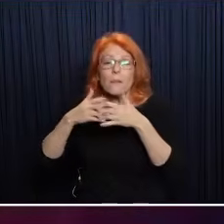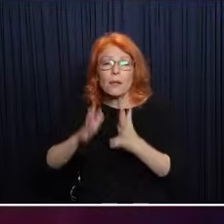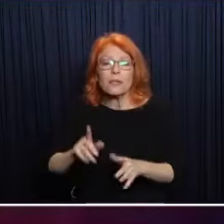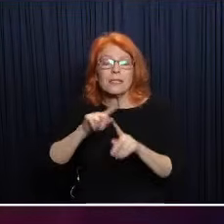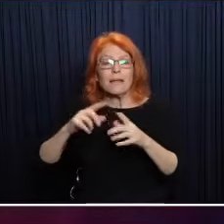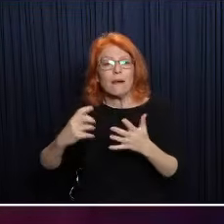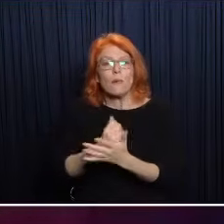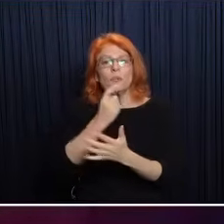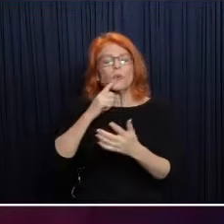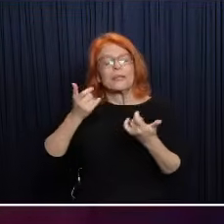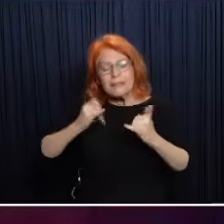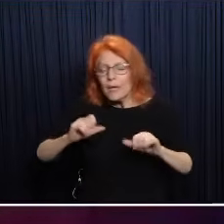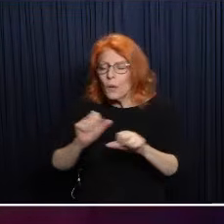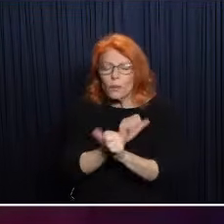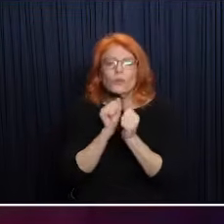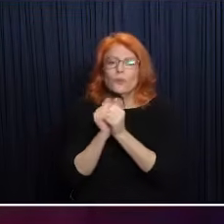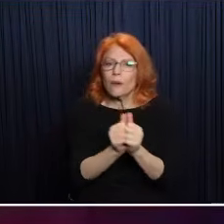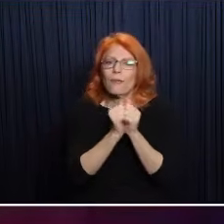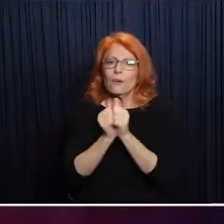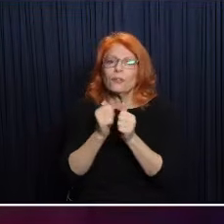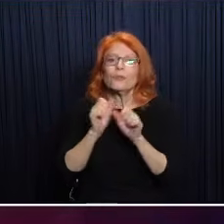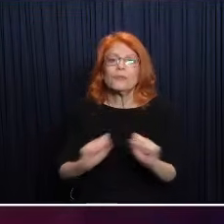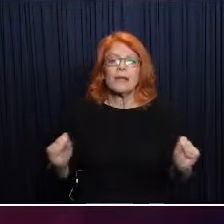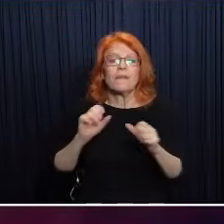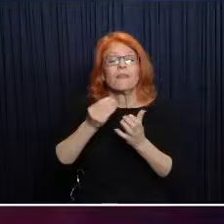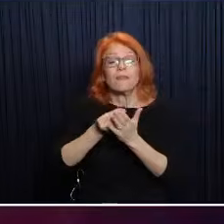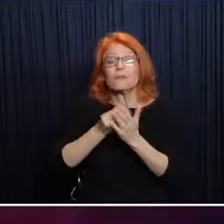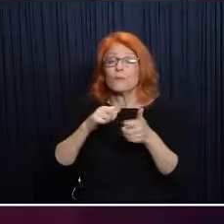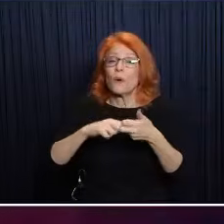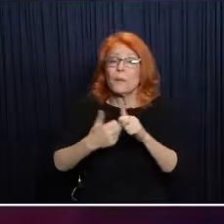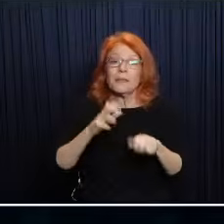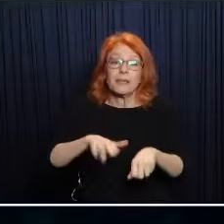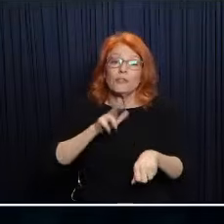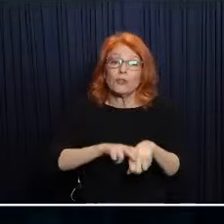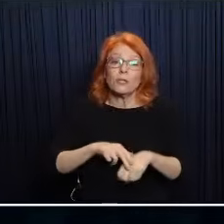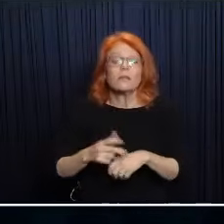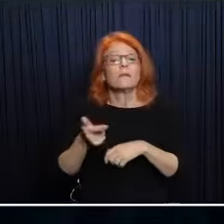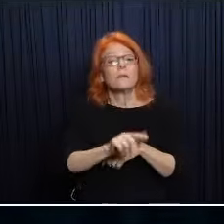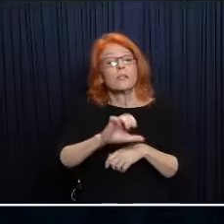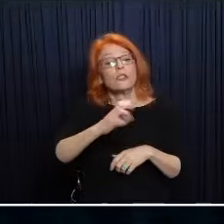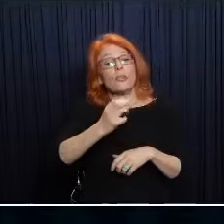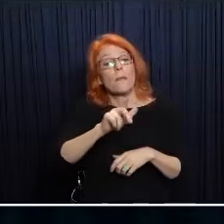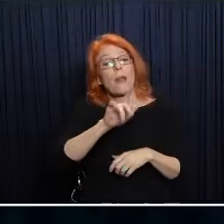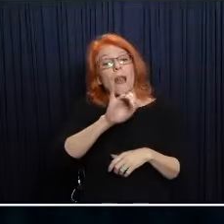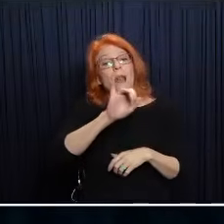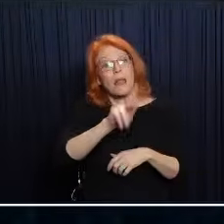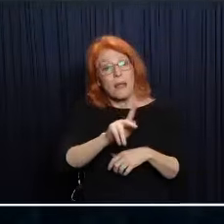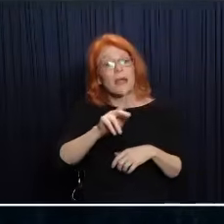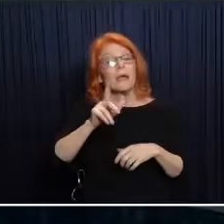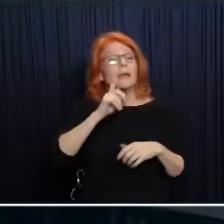BEING HELD HOSTAGE. IT IS BEST FOR AMERICANS AND SYMBOLIZES THE OPPORTUNITY WE